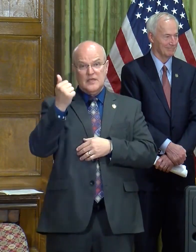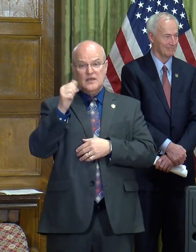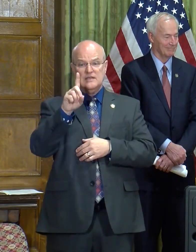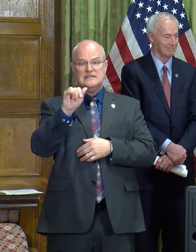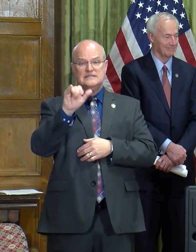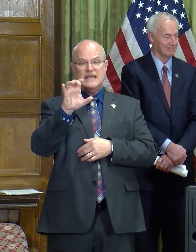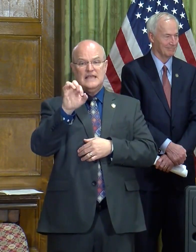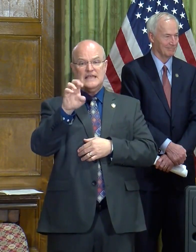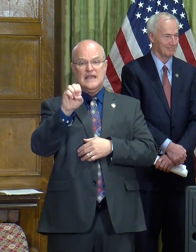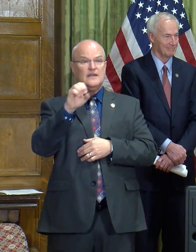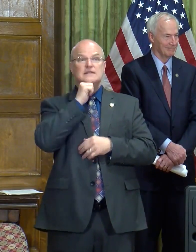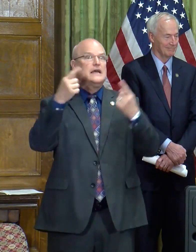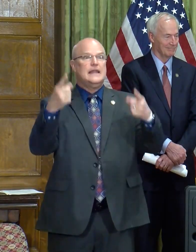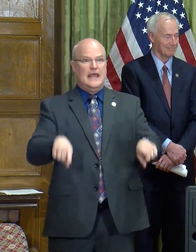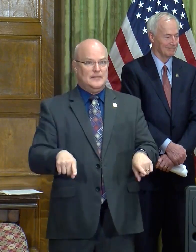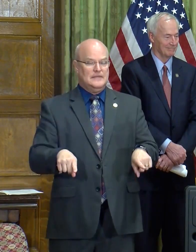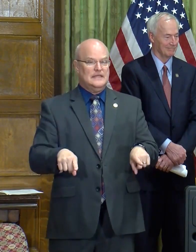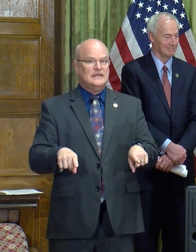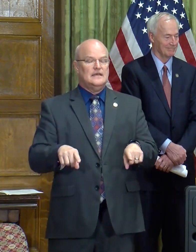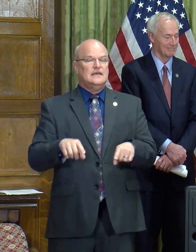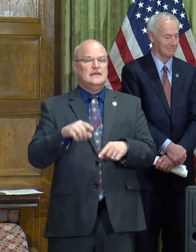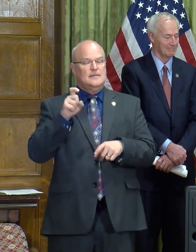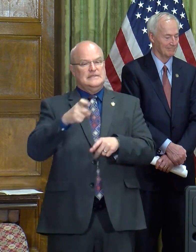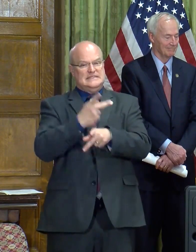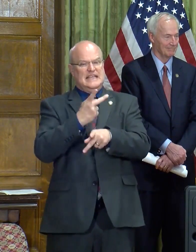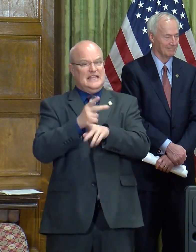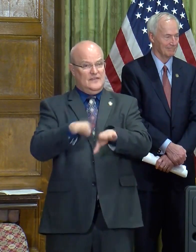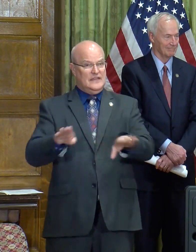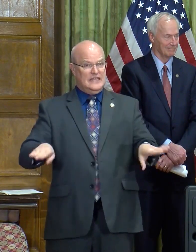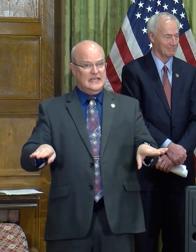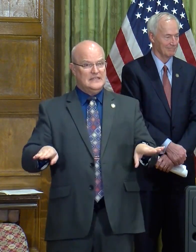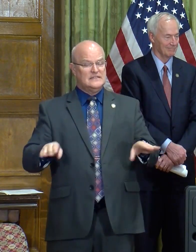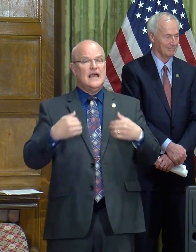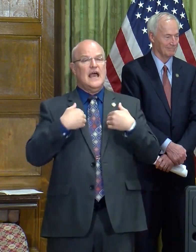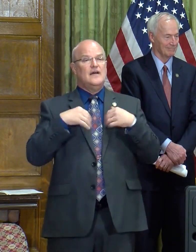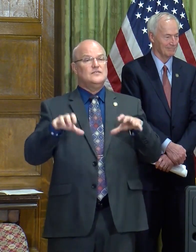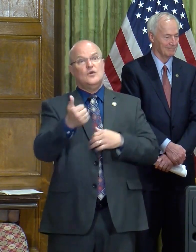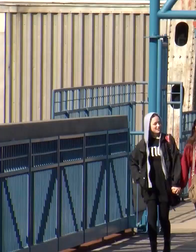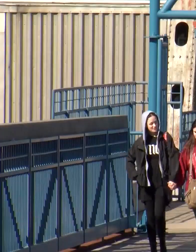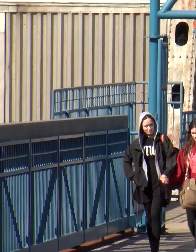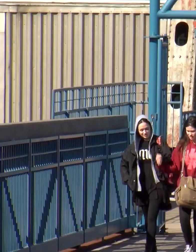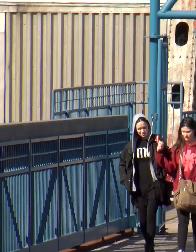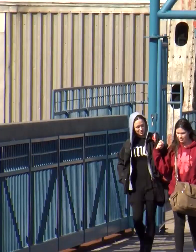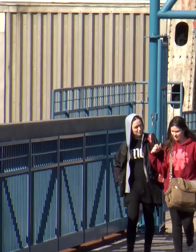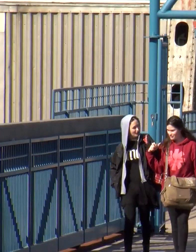are having to take care of the kids we are going to provide